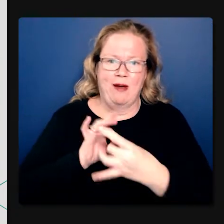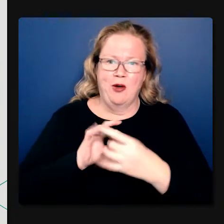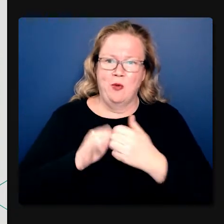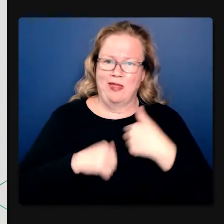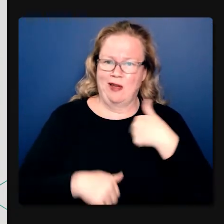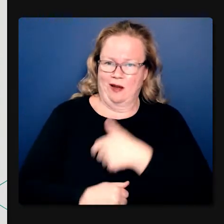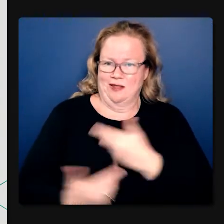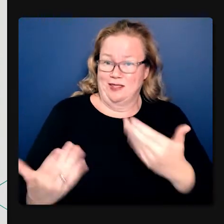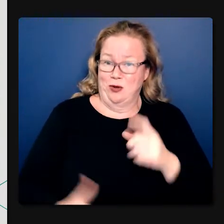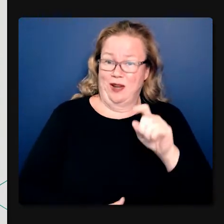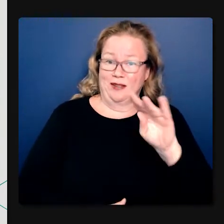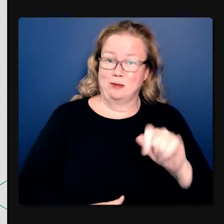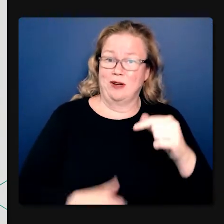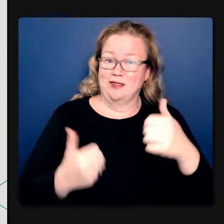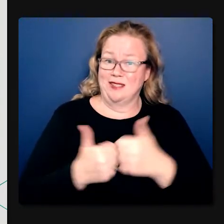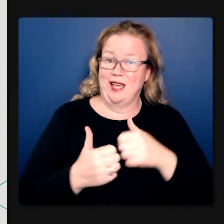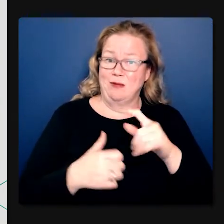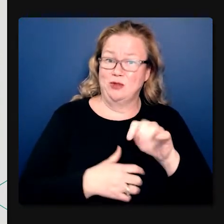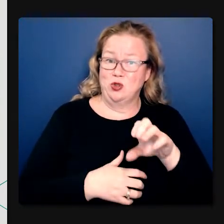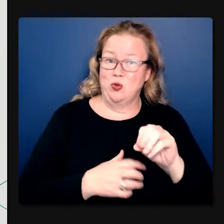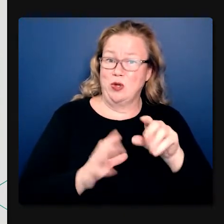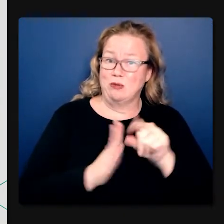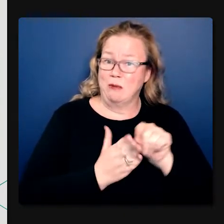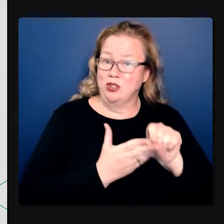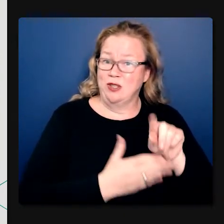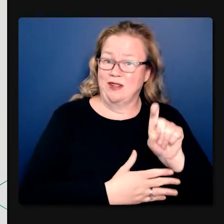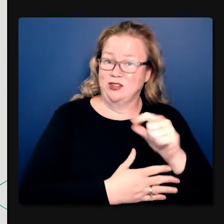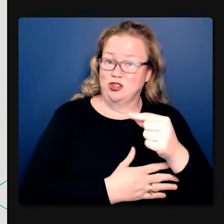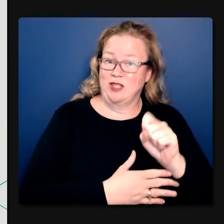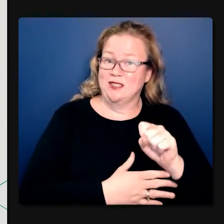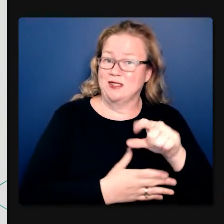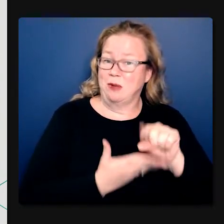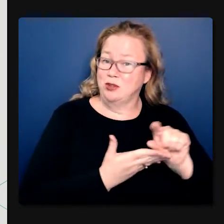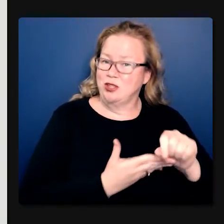here at Xbox Game Studios Publishing. I'll tell you all about that in a minute.